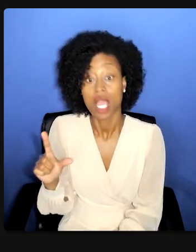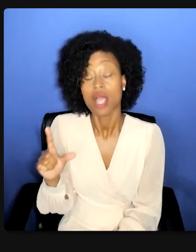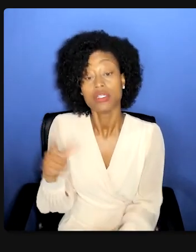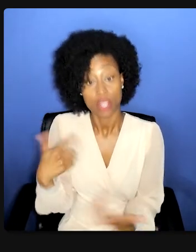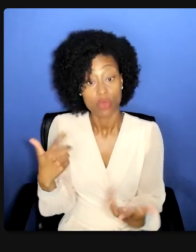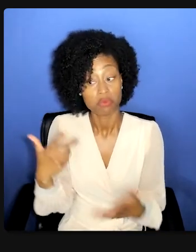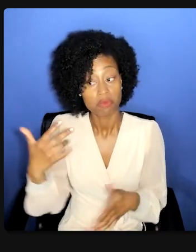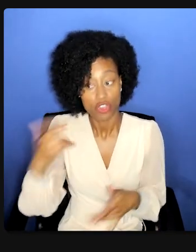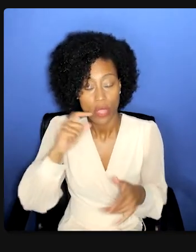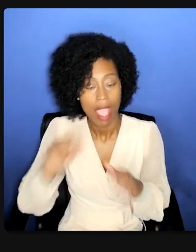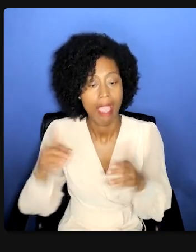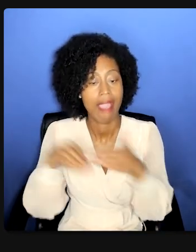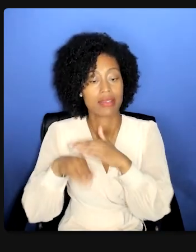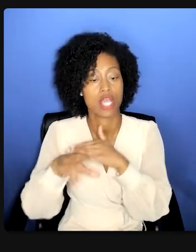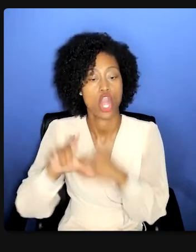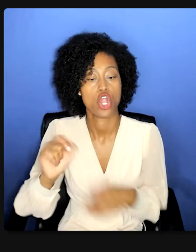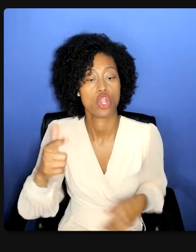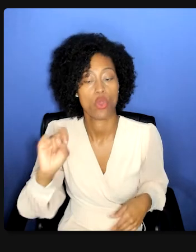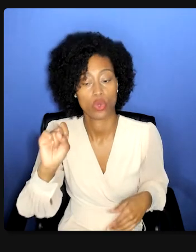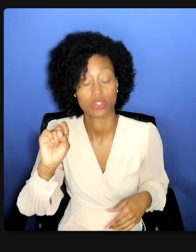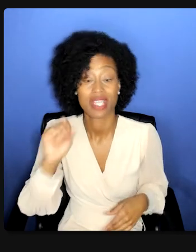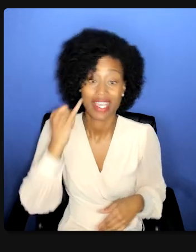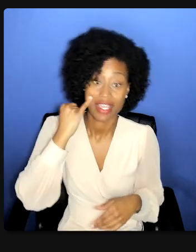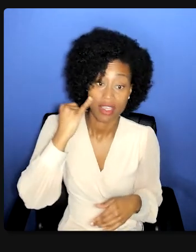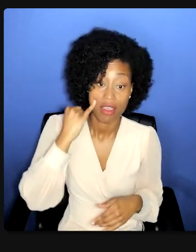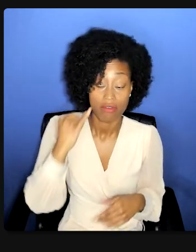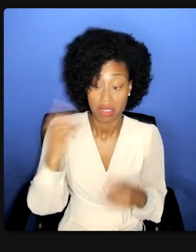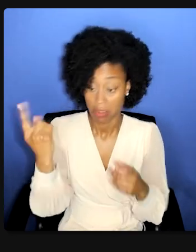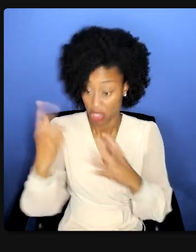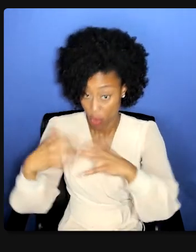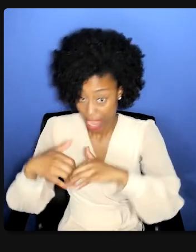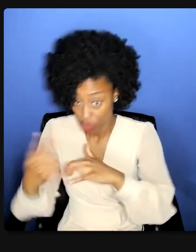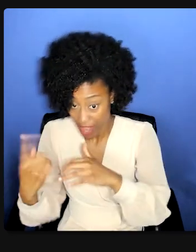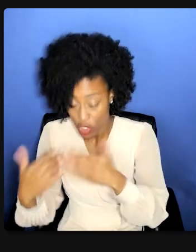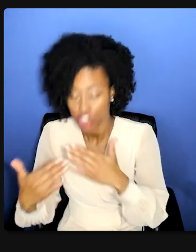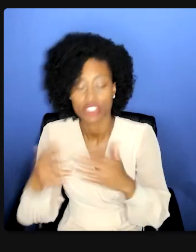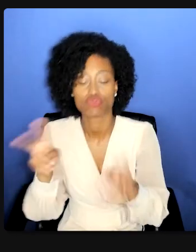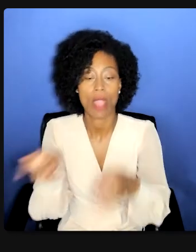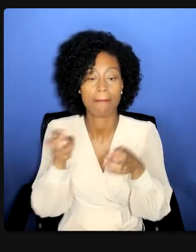when your game server processes exits, grab them and analyze them.